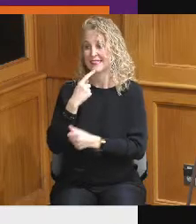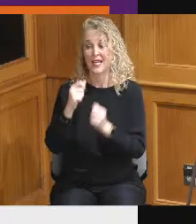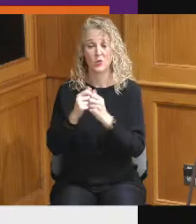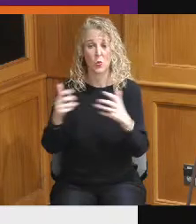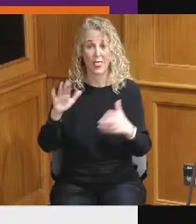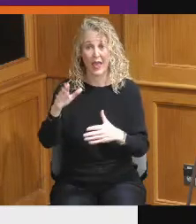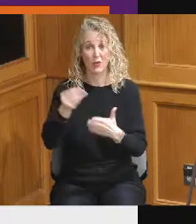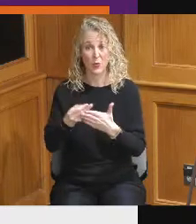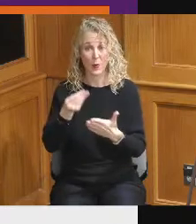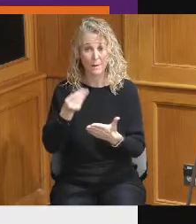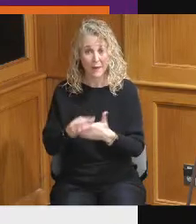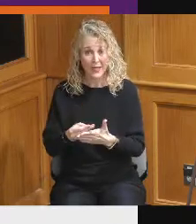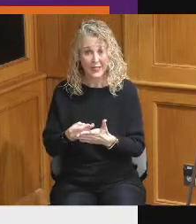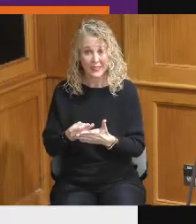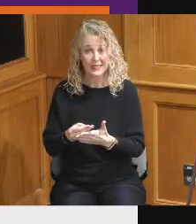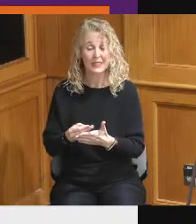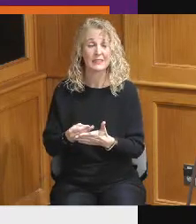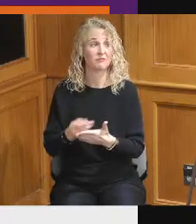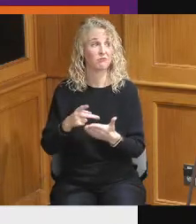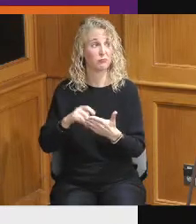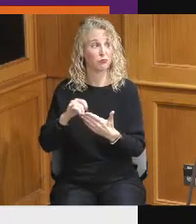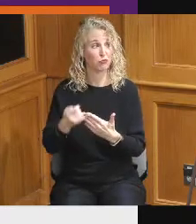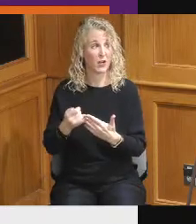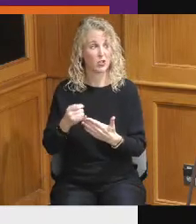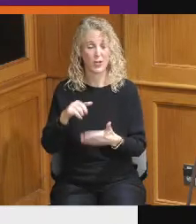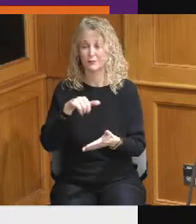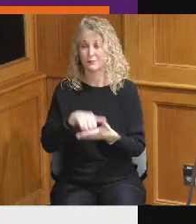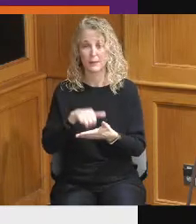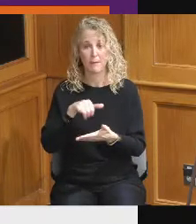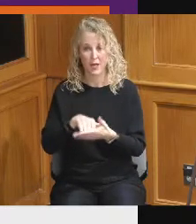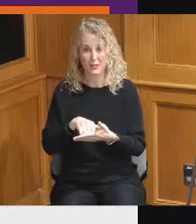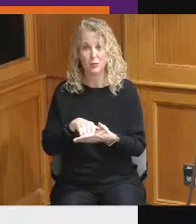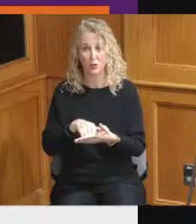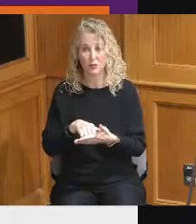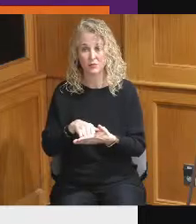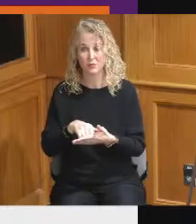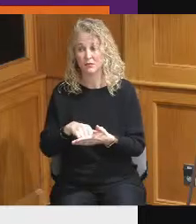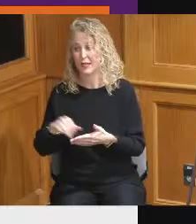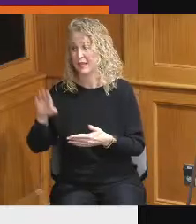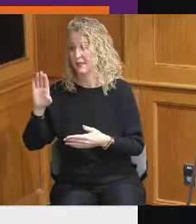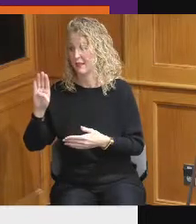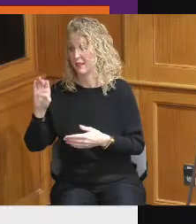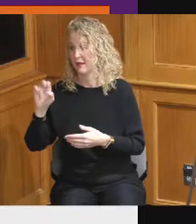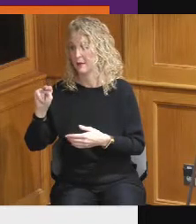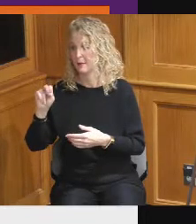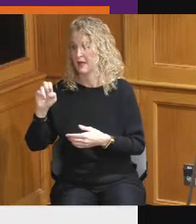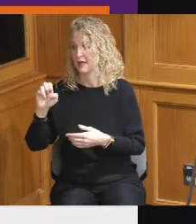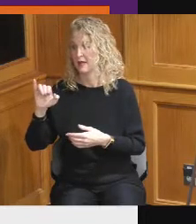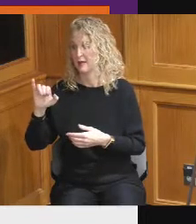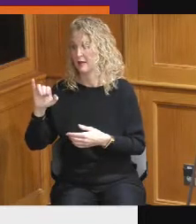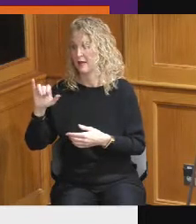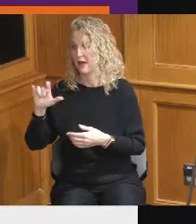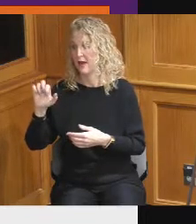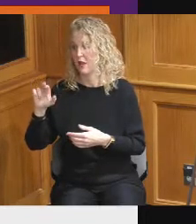without CDF and larger the larger program here and and Ben isman from otrch talking on wvxu